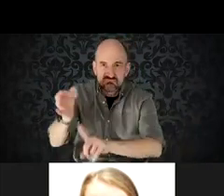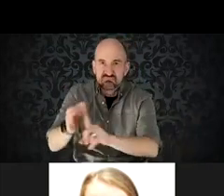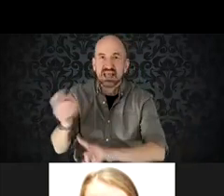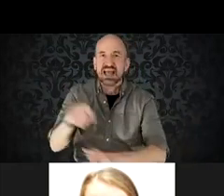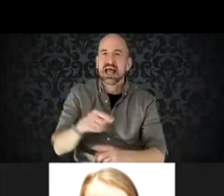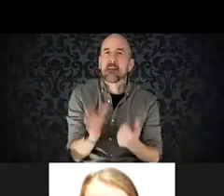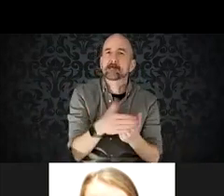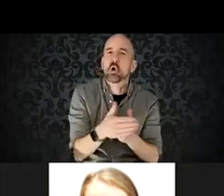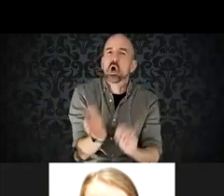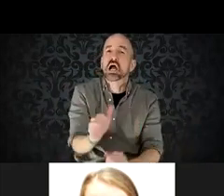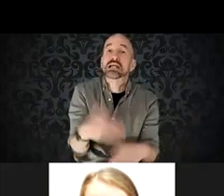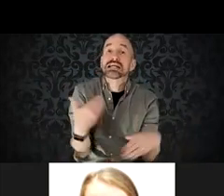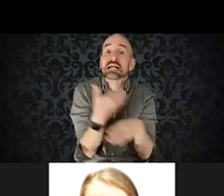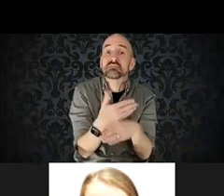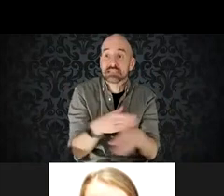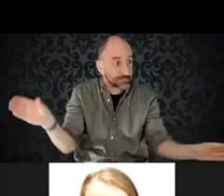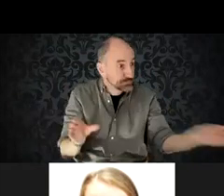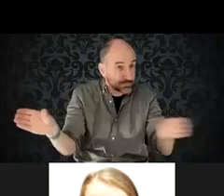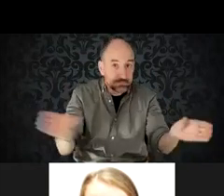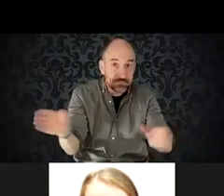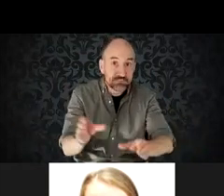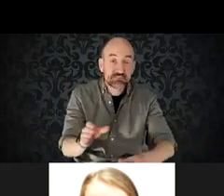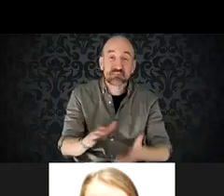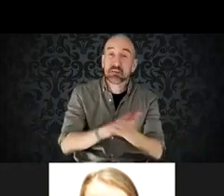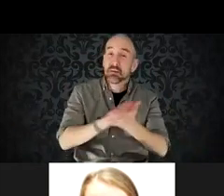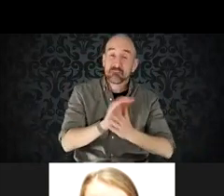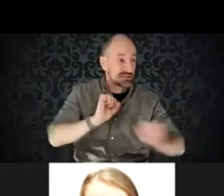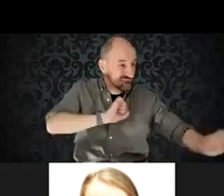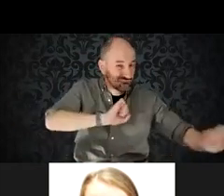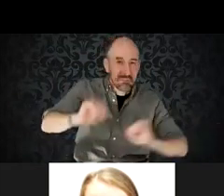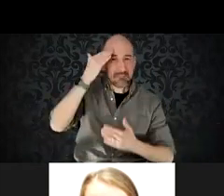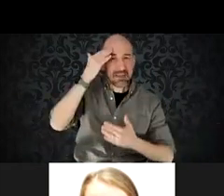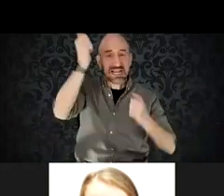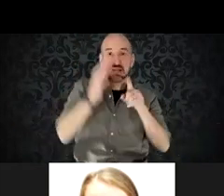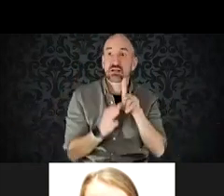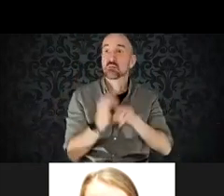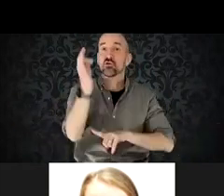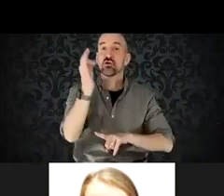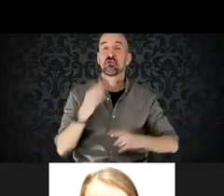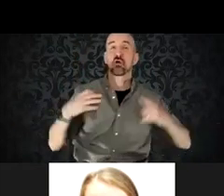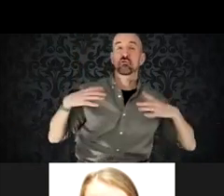stop over to you.Working in collaboration with different community groups, I will collaborate and find existing green species